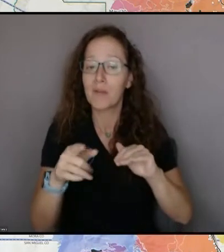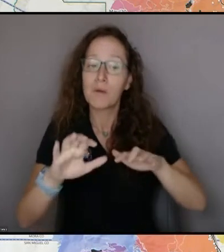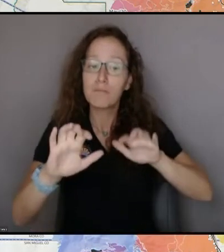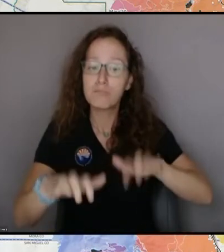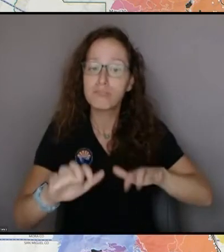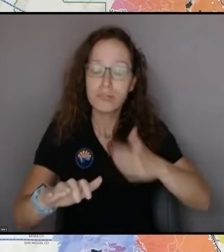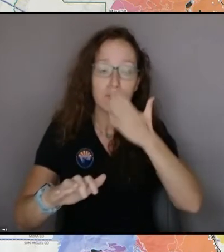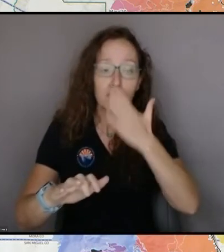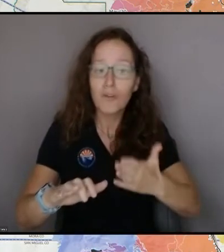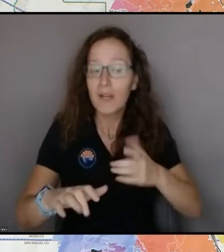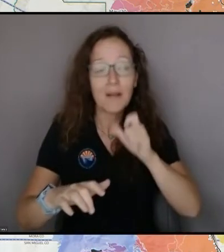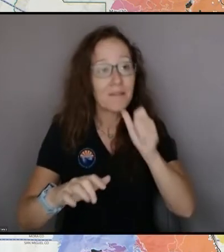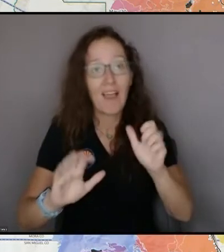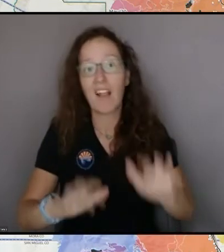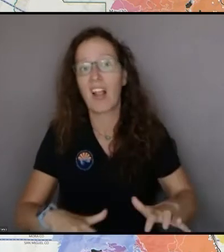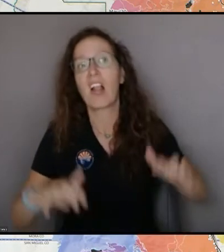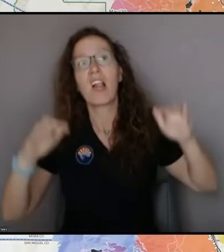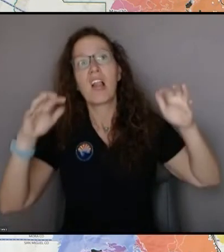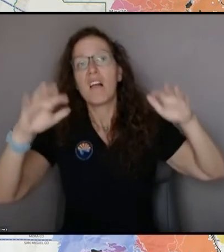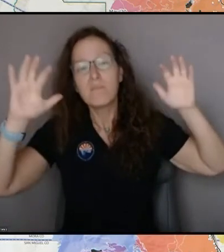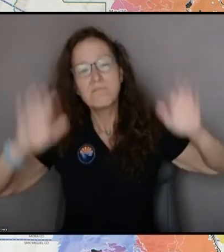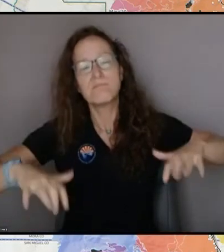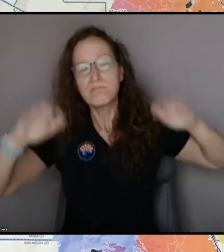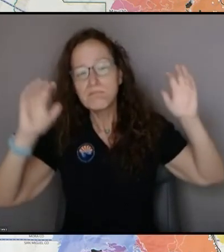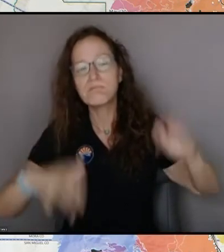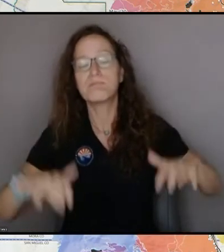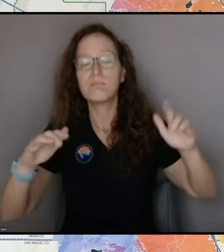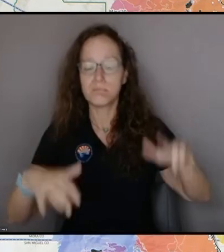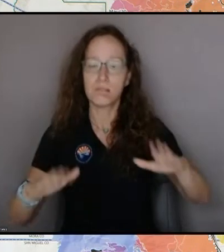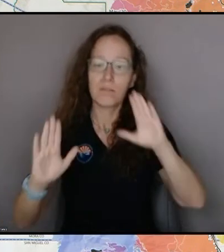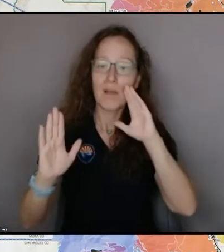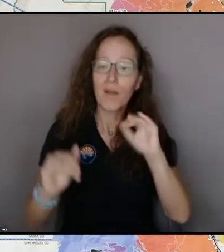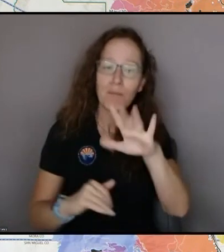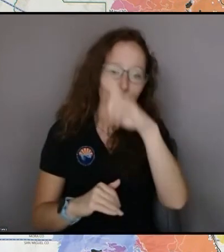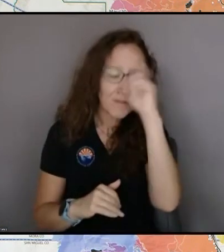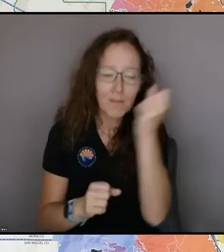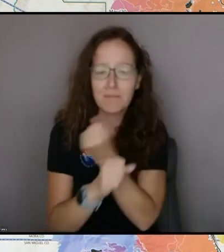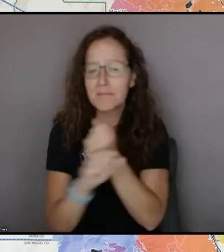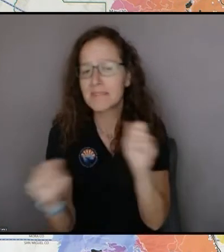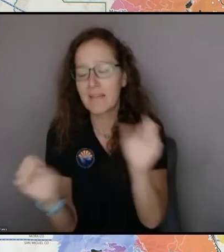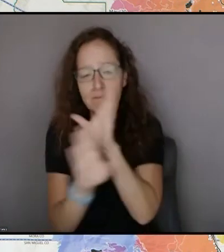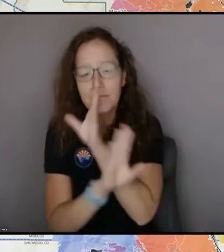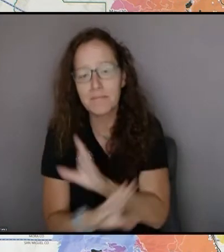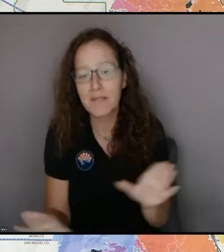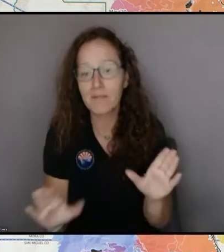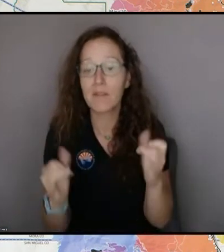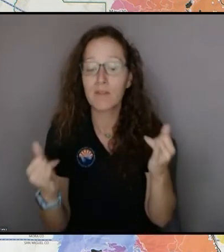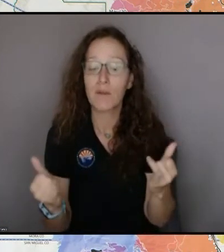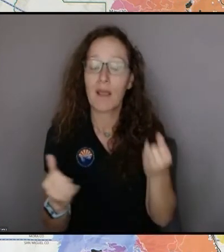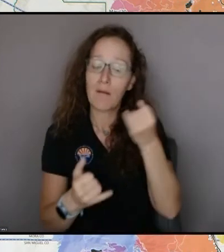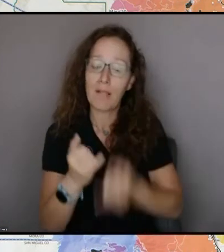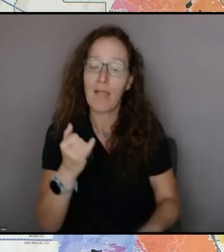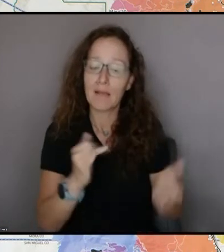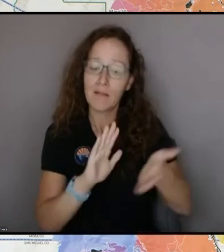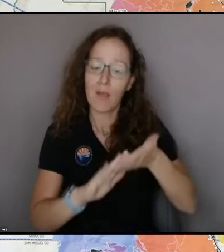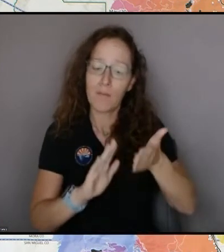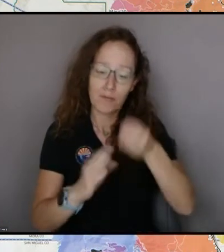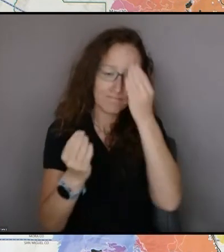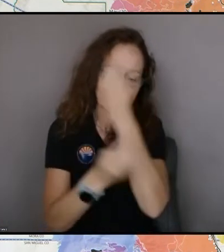safe and peaceful summer. So, with that, I'll end my last Operational Update. Thank you.